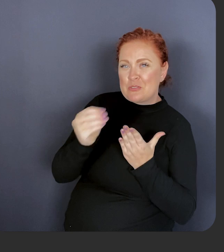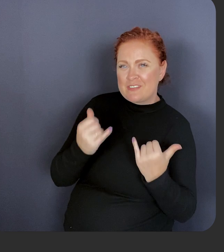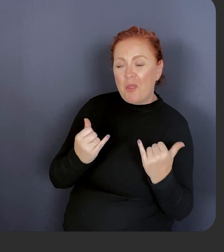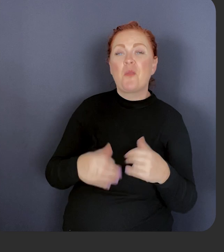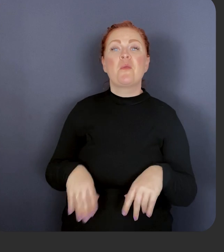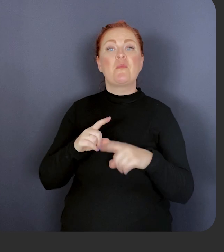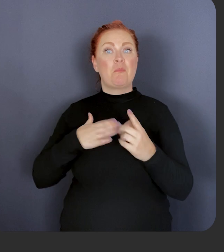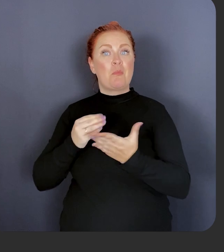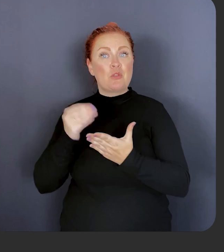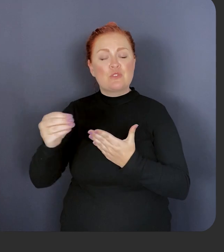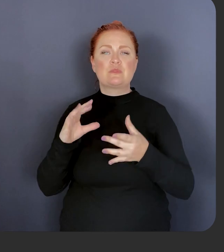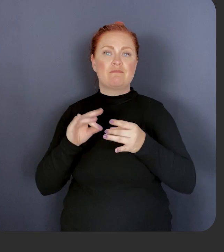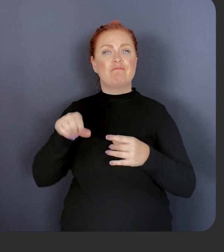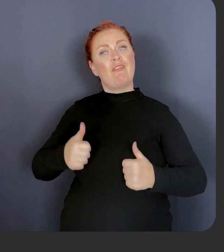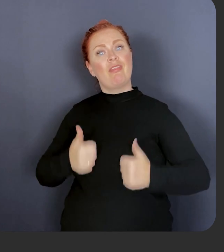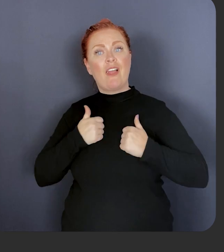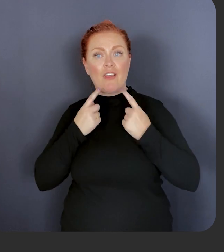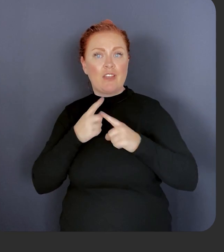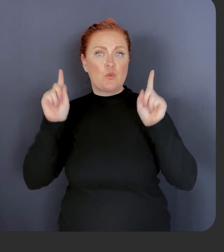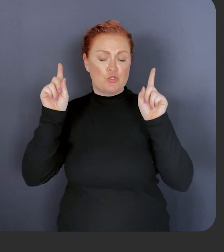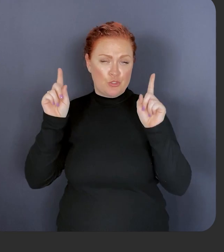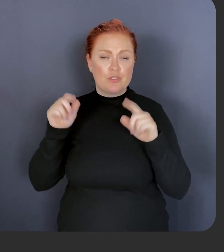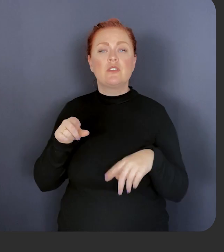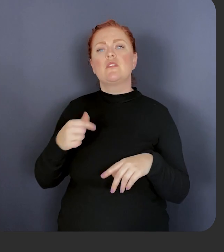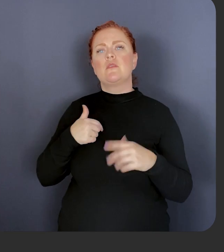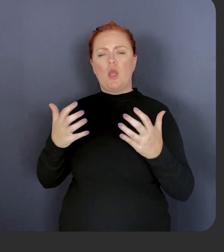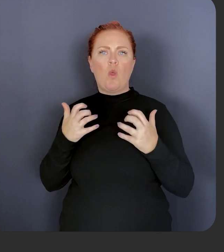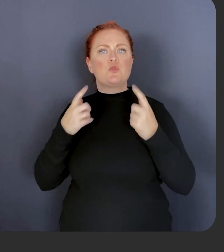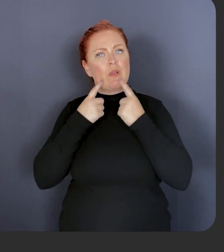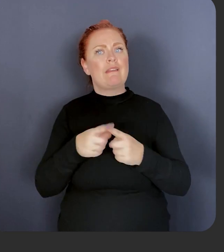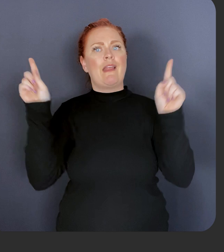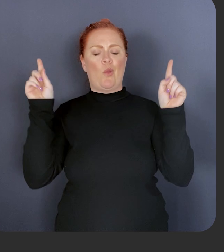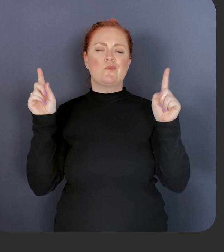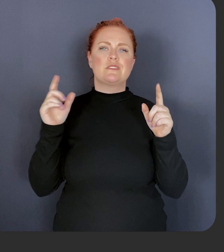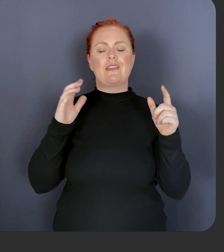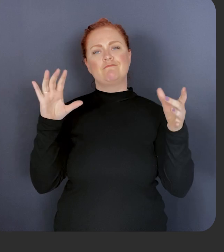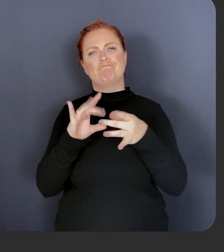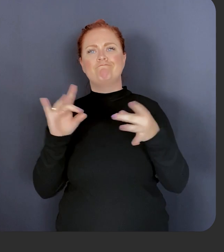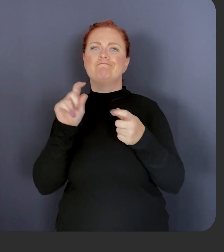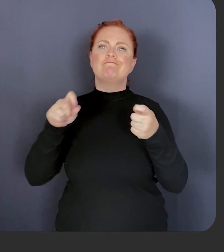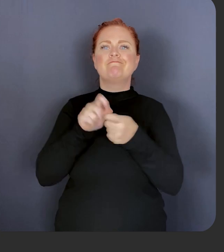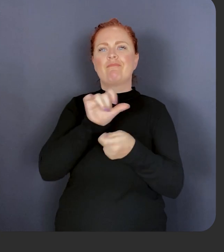I'm going to say, this.LiveAnnouncer. So of my instance, I want to make an announcement. And I want to announce the exact same thing